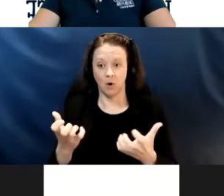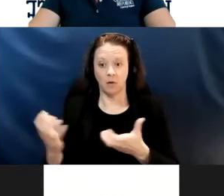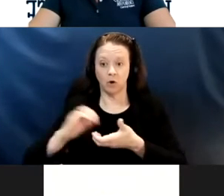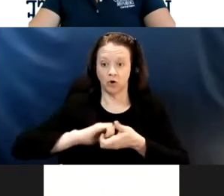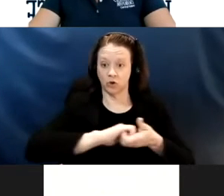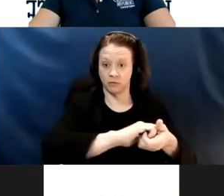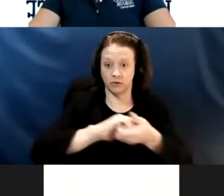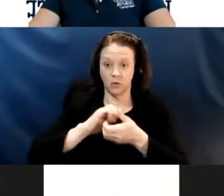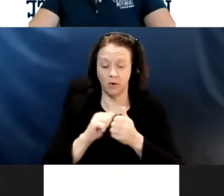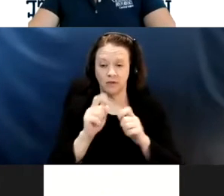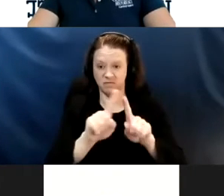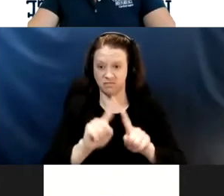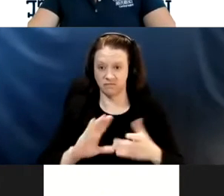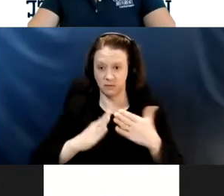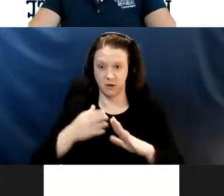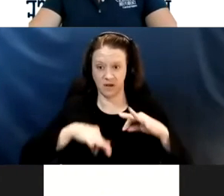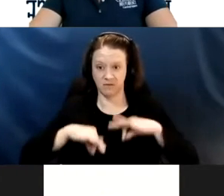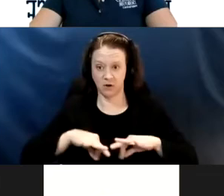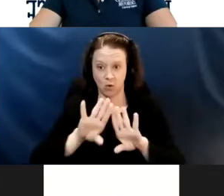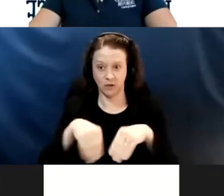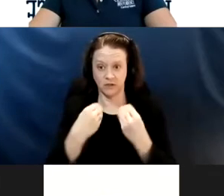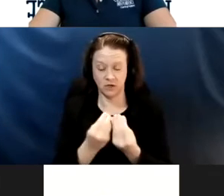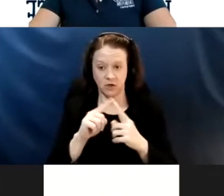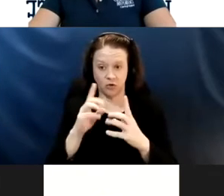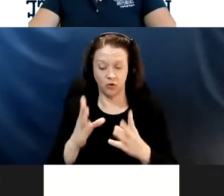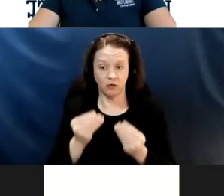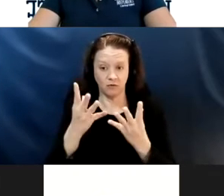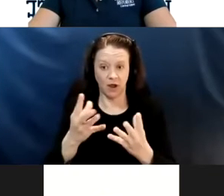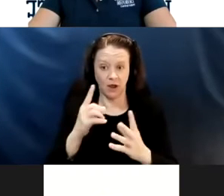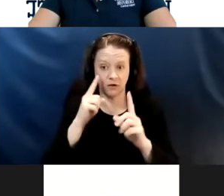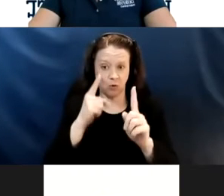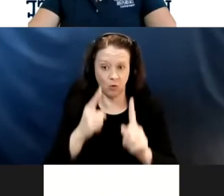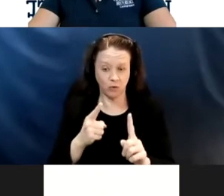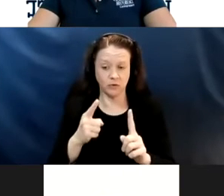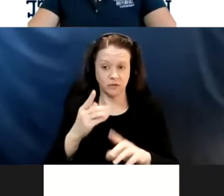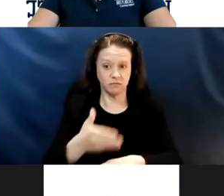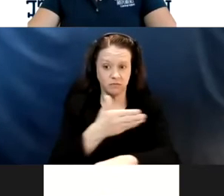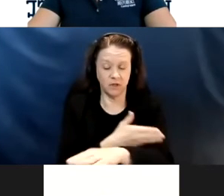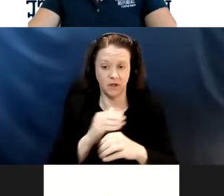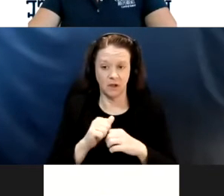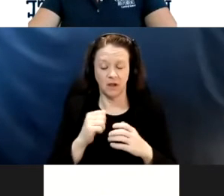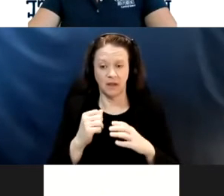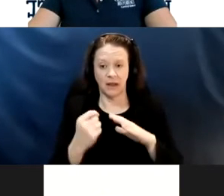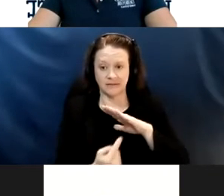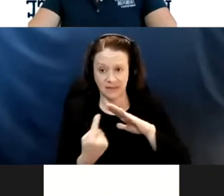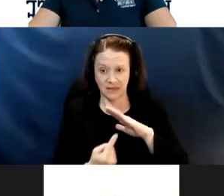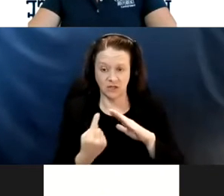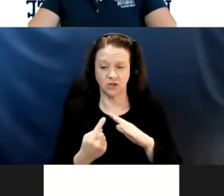to carry out goals such as education, isolation, quarantine with support, contact tracing and outreach.